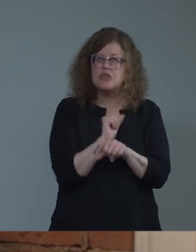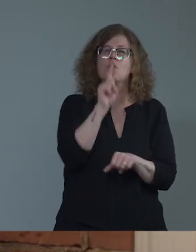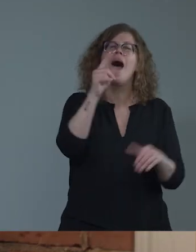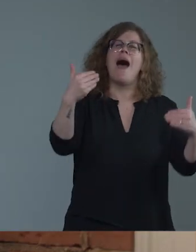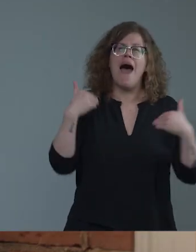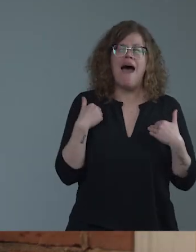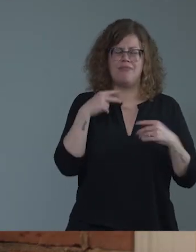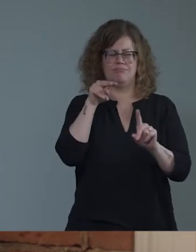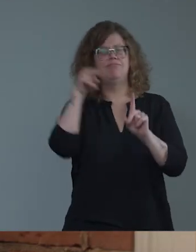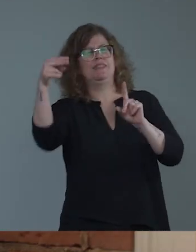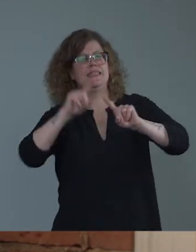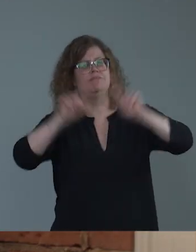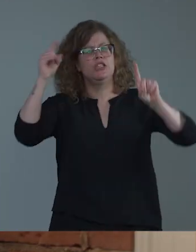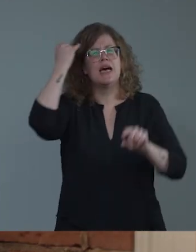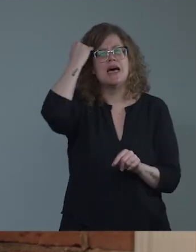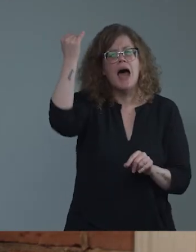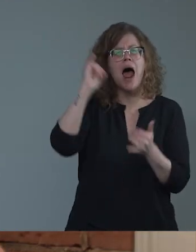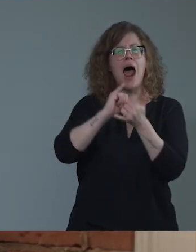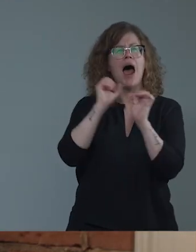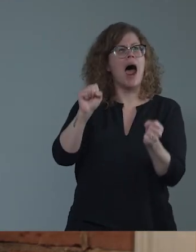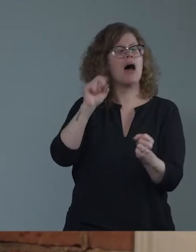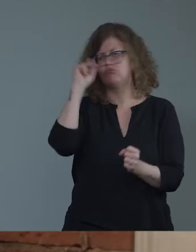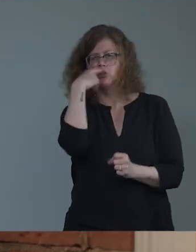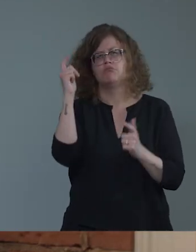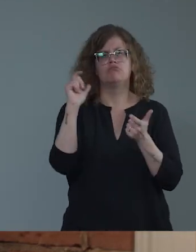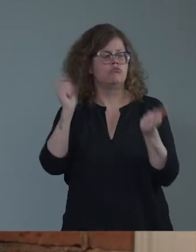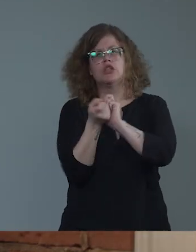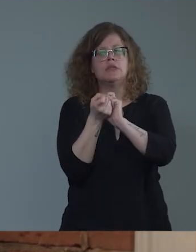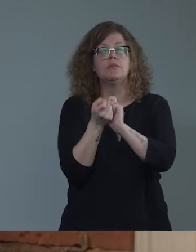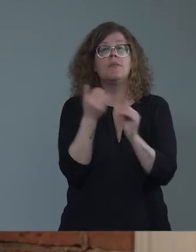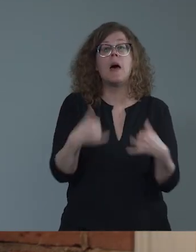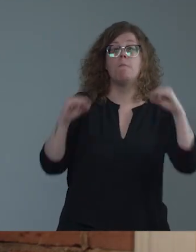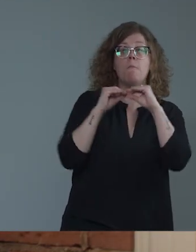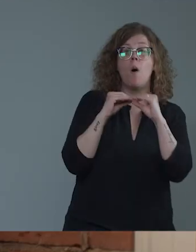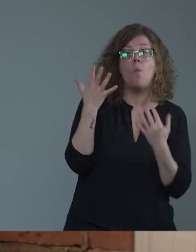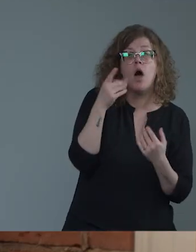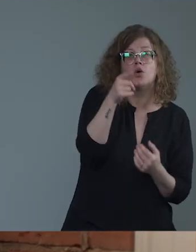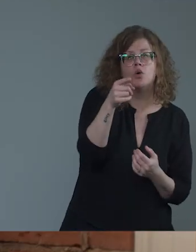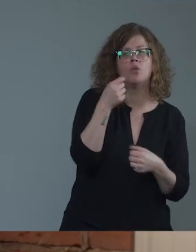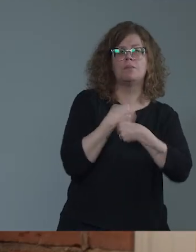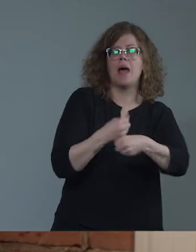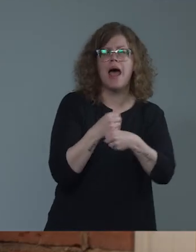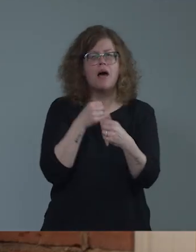out to be. And so the more you plan up front and create a really clear charter, we often call it,